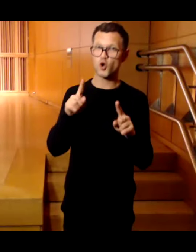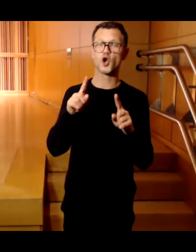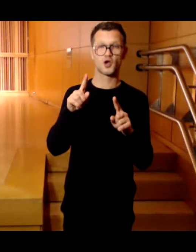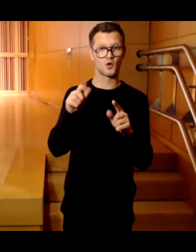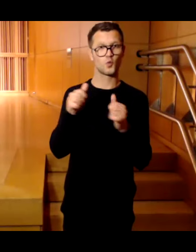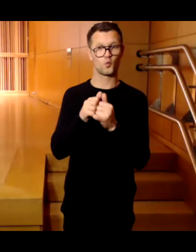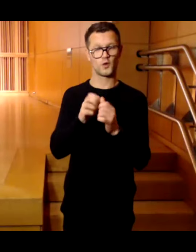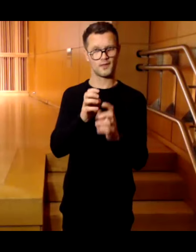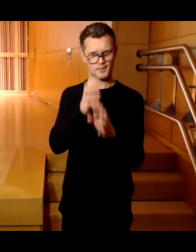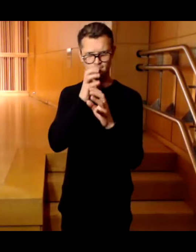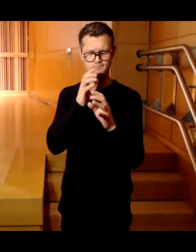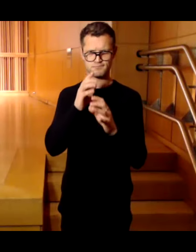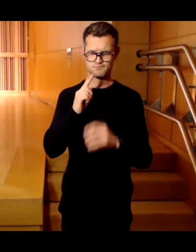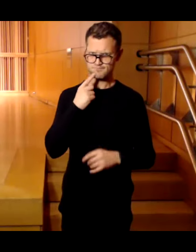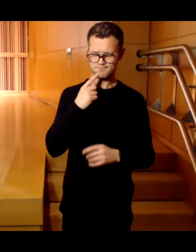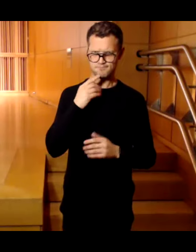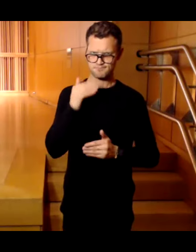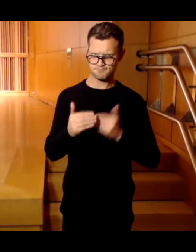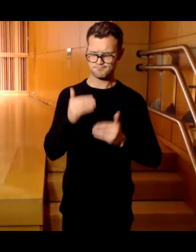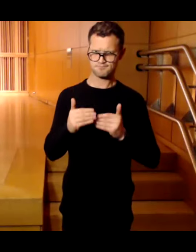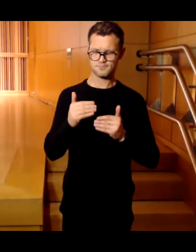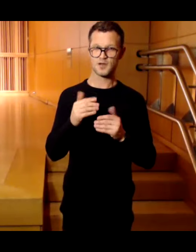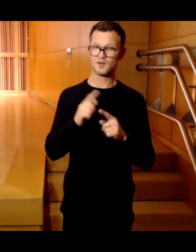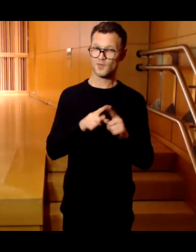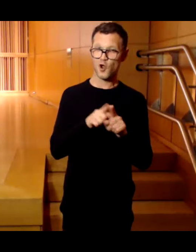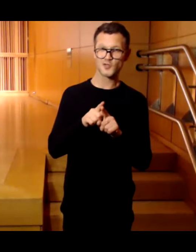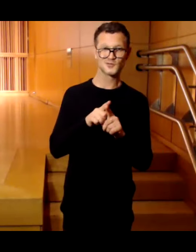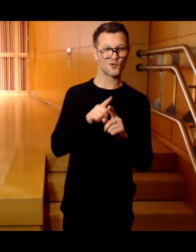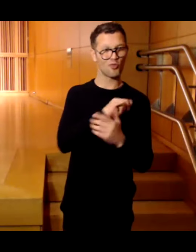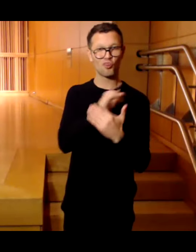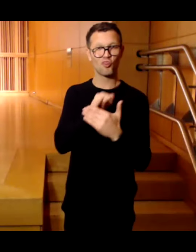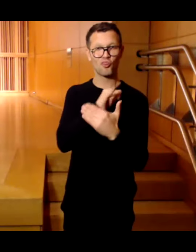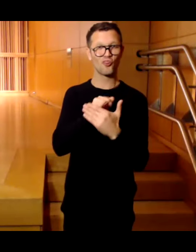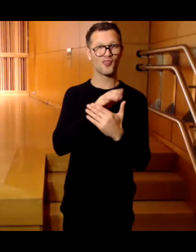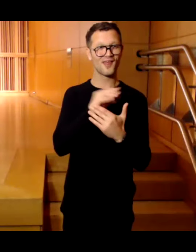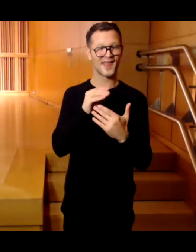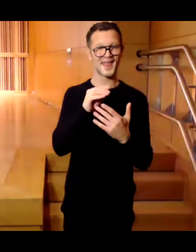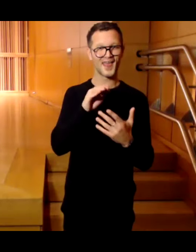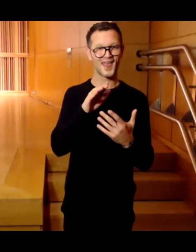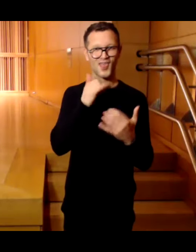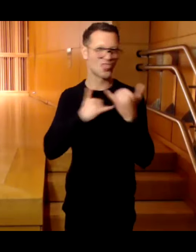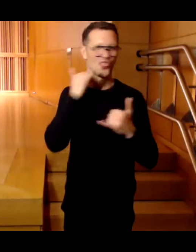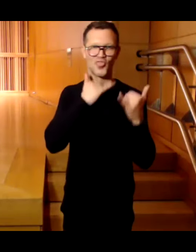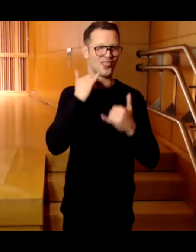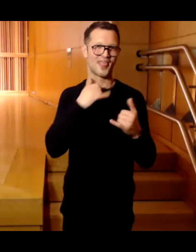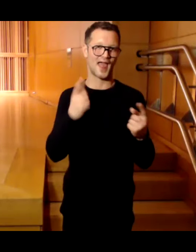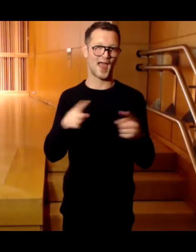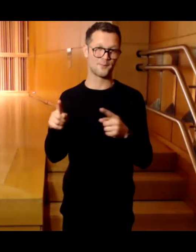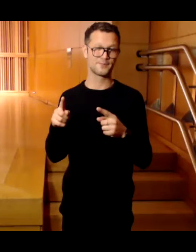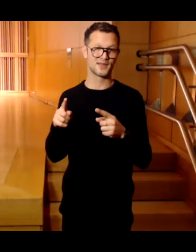severity, but also through the disruptions and slippages. that strictness and severity provoke.